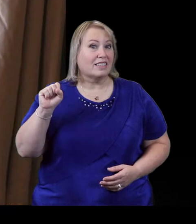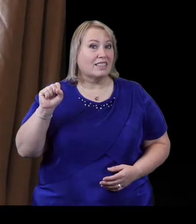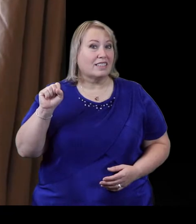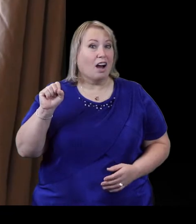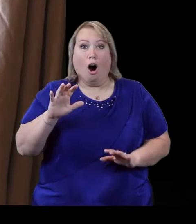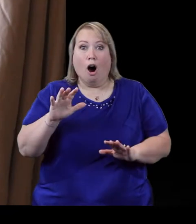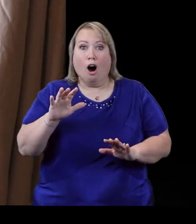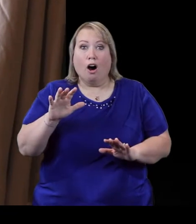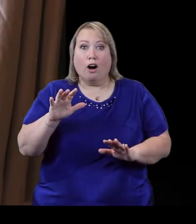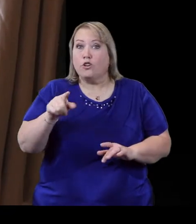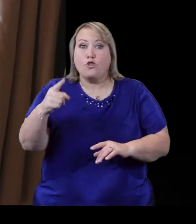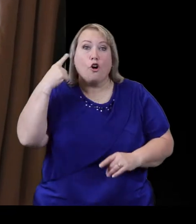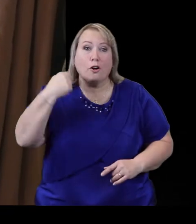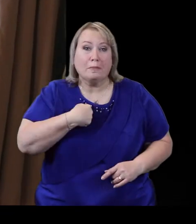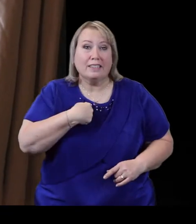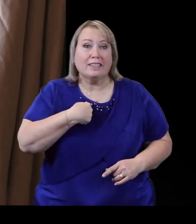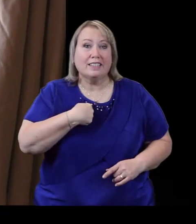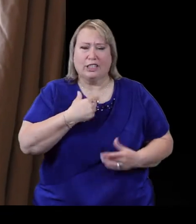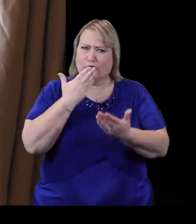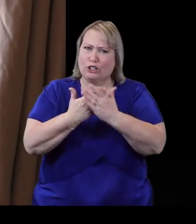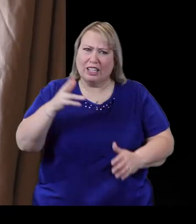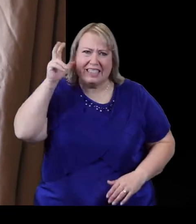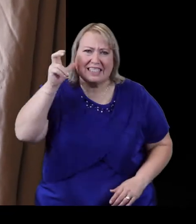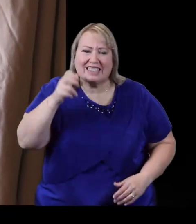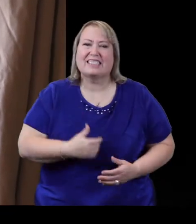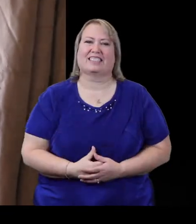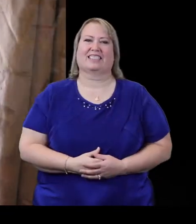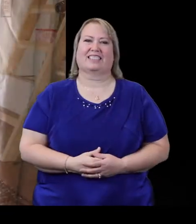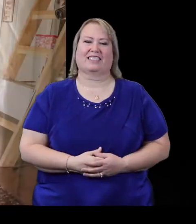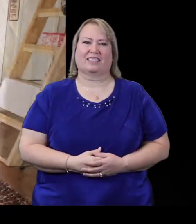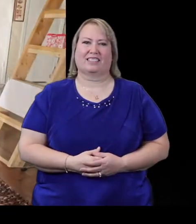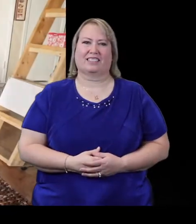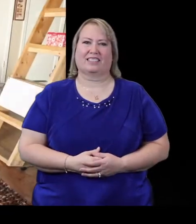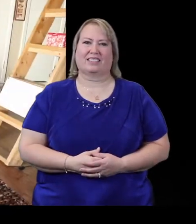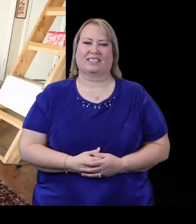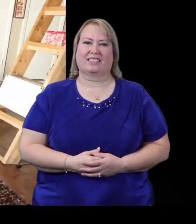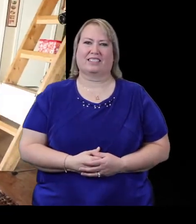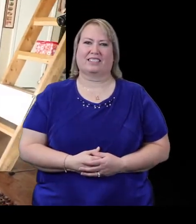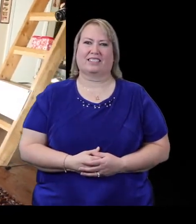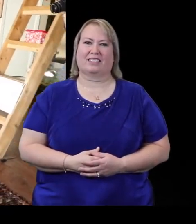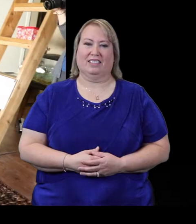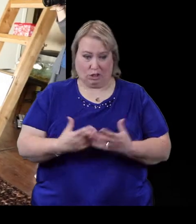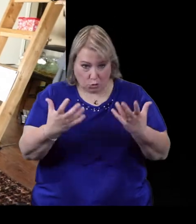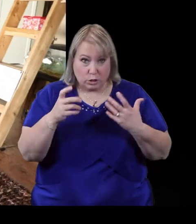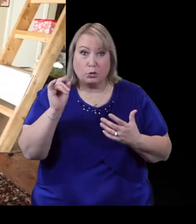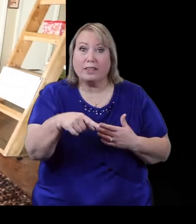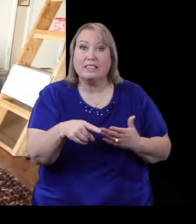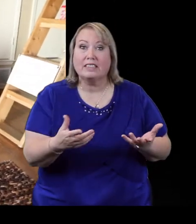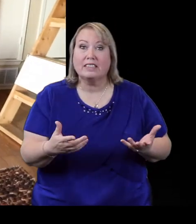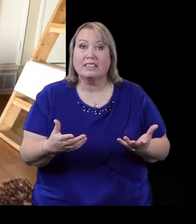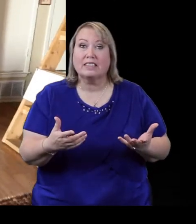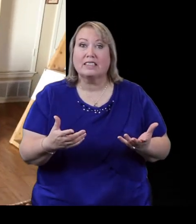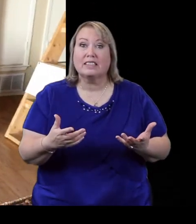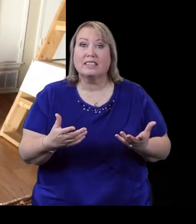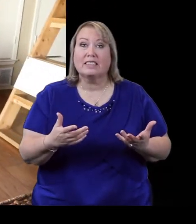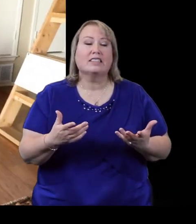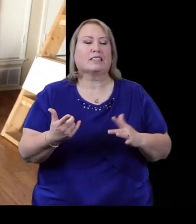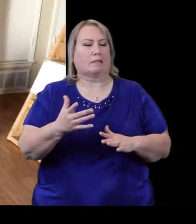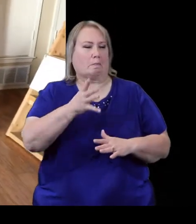Elias, you heard me. Good listening. [ Background sounds ] Momma didn't really read the book.